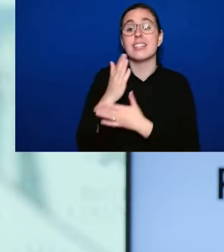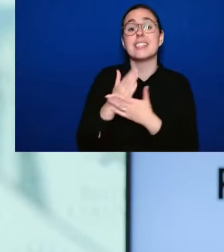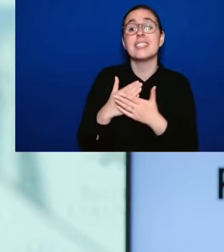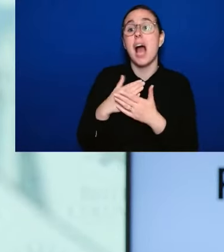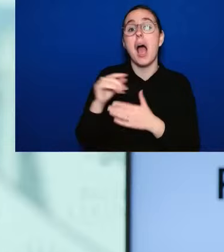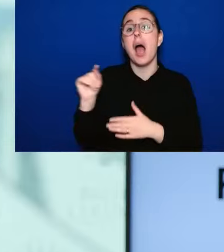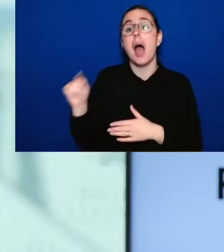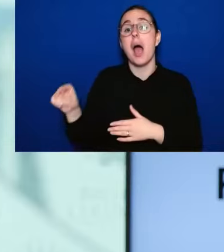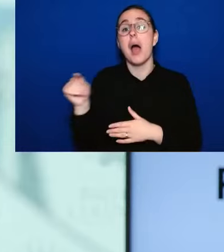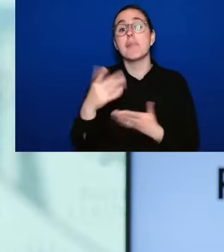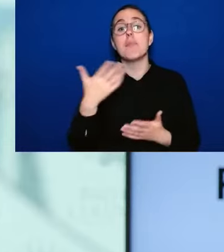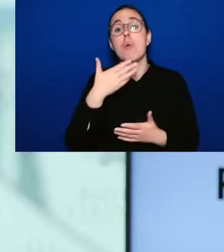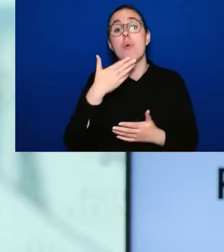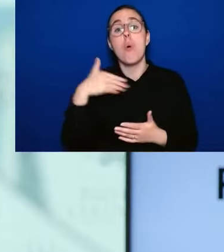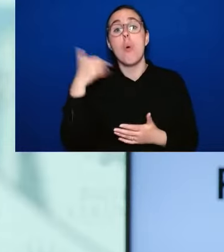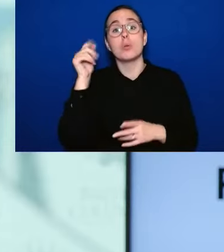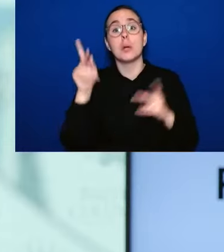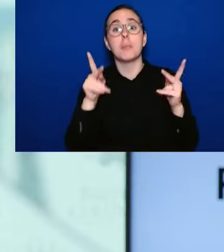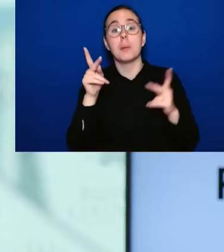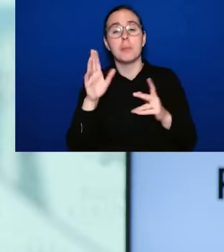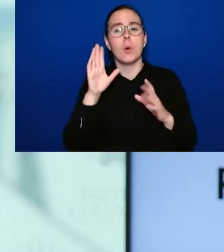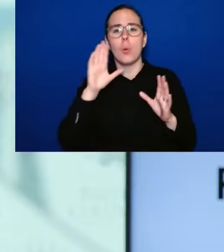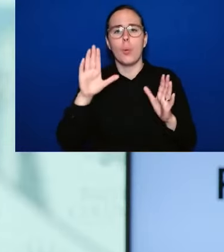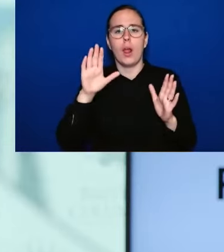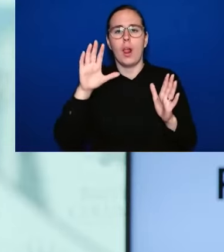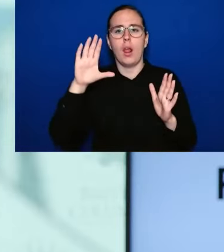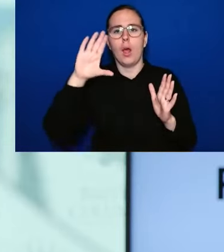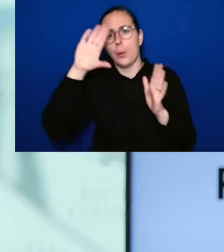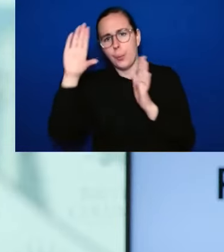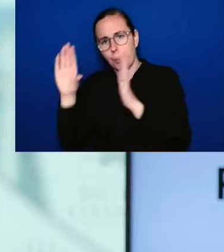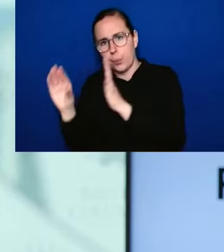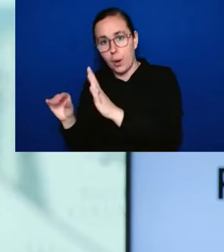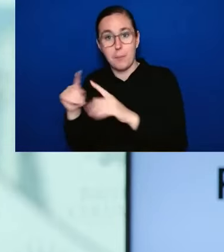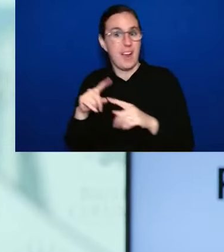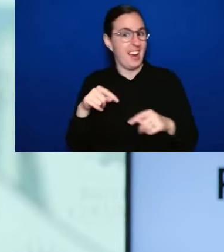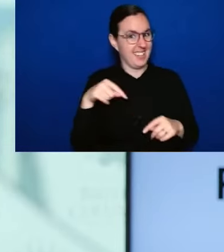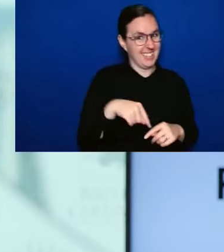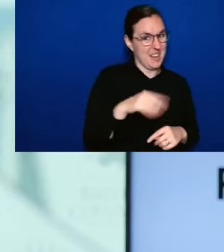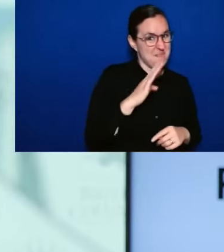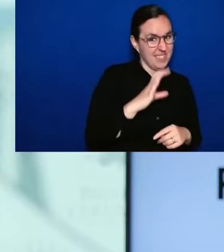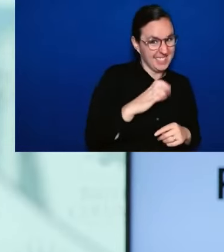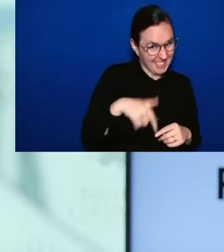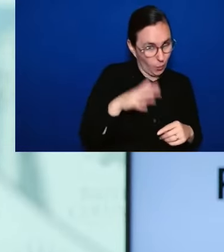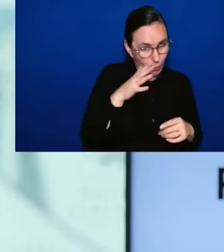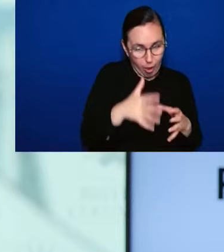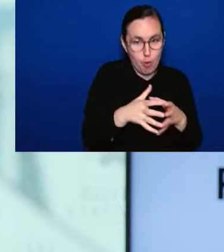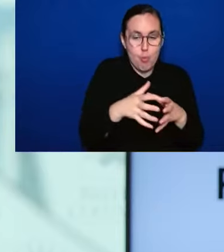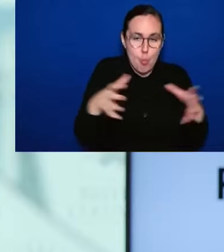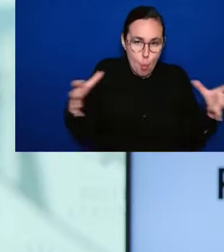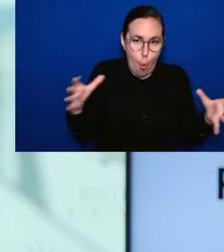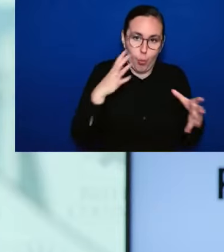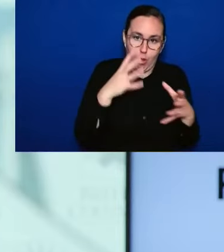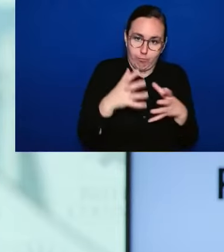in- the period after that B. C. that we continue to grow because people especially- seniors